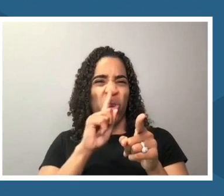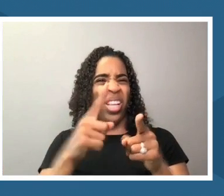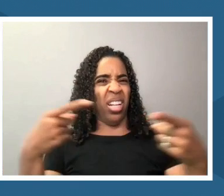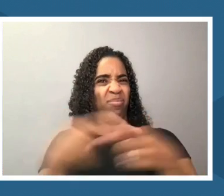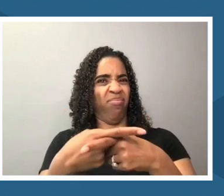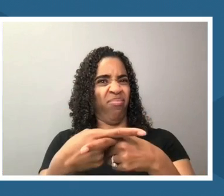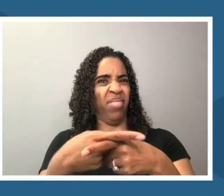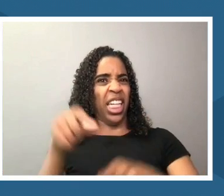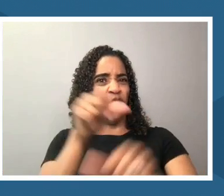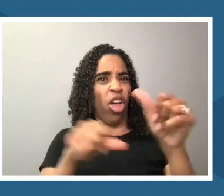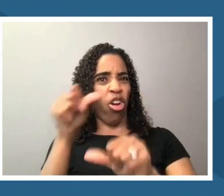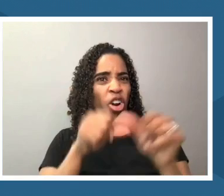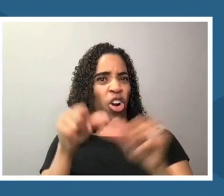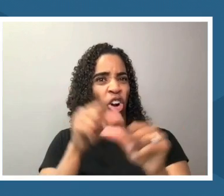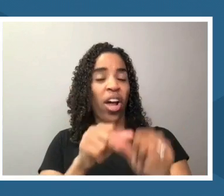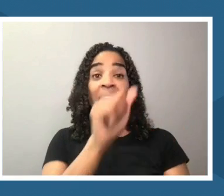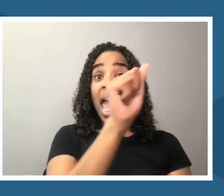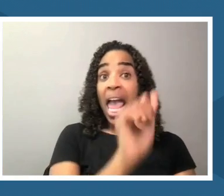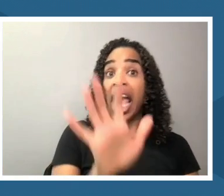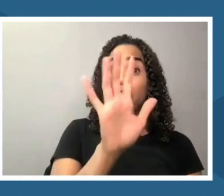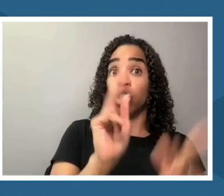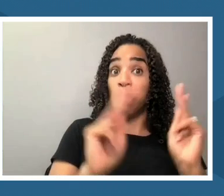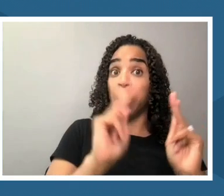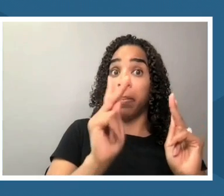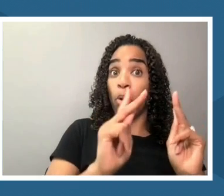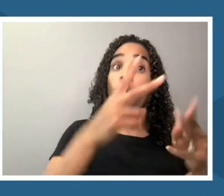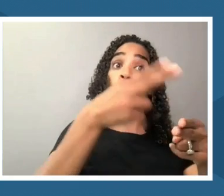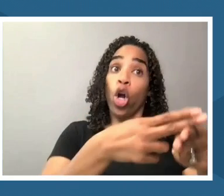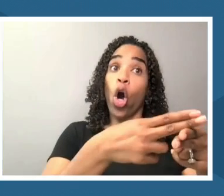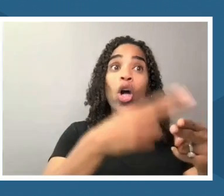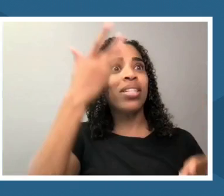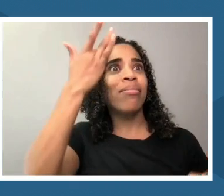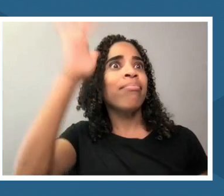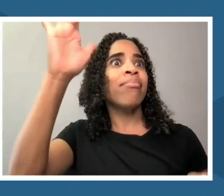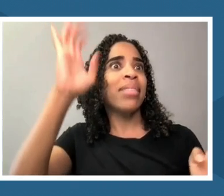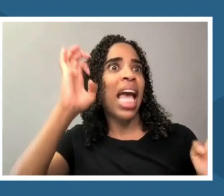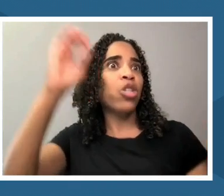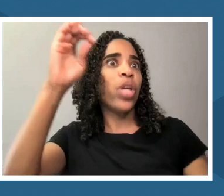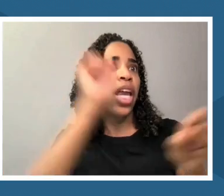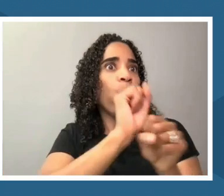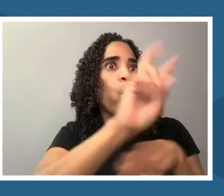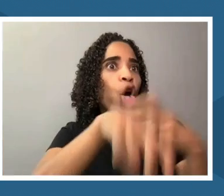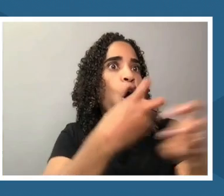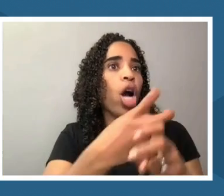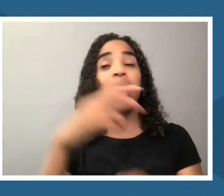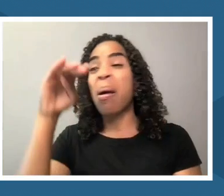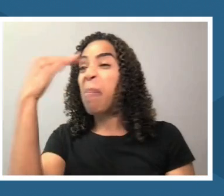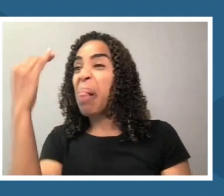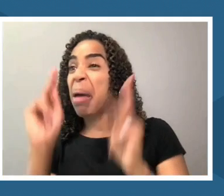whereas asian people are stereotyped for instance as educated and hardworking